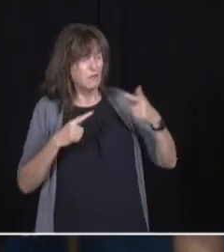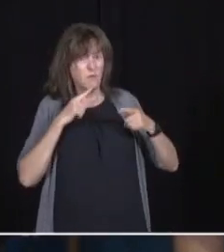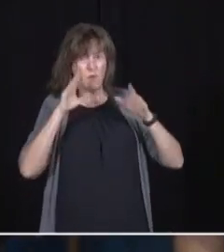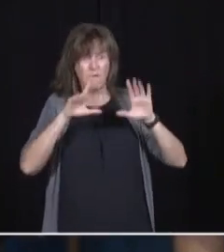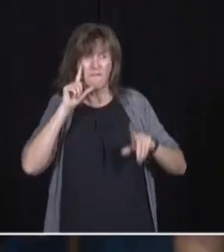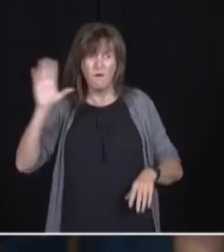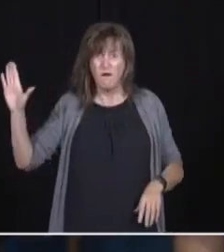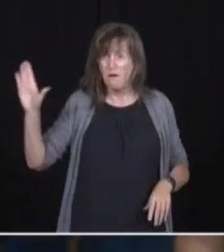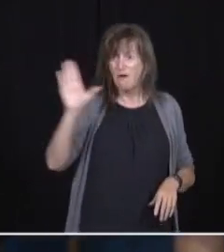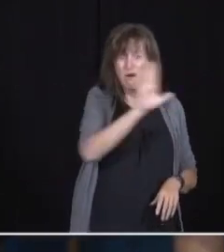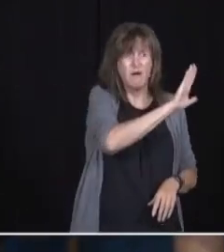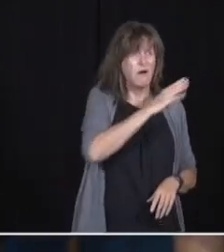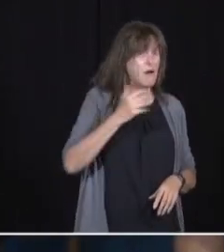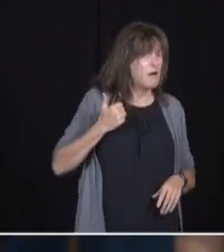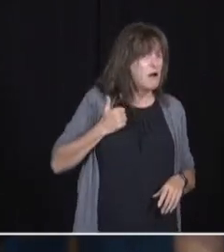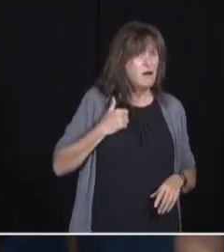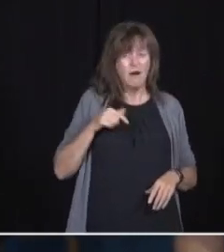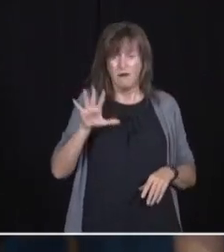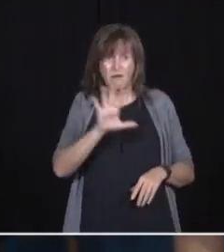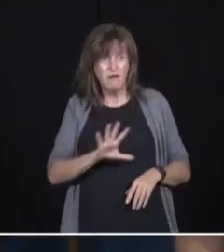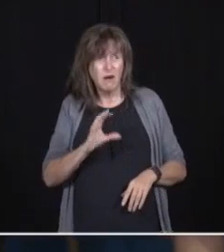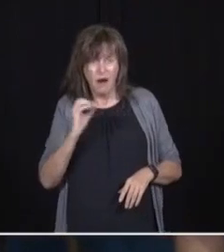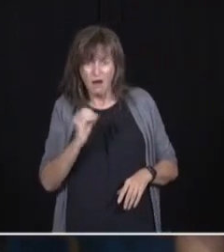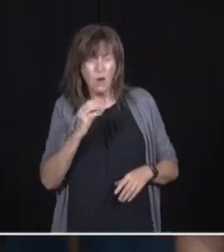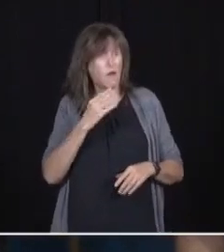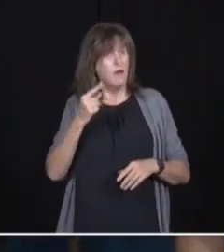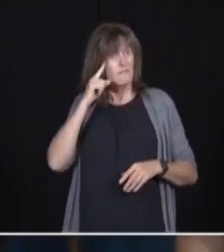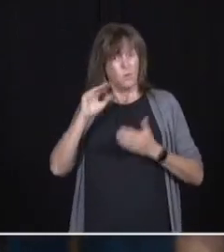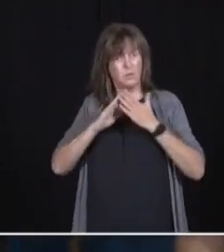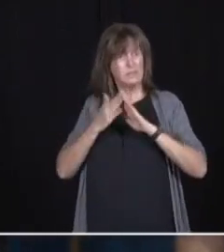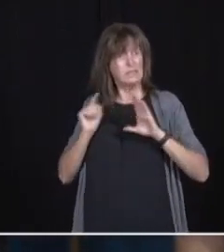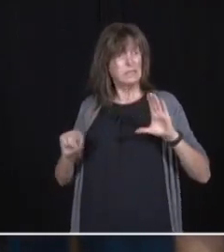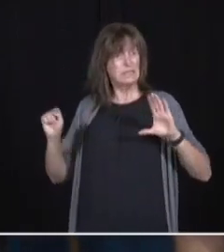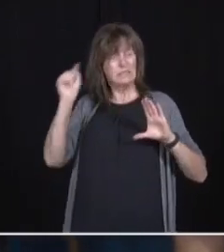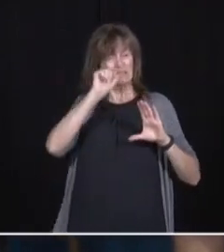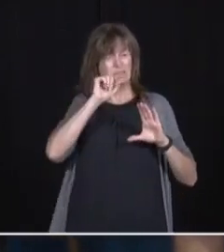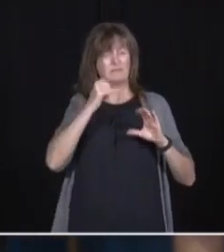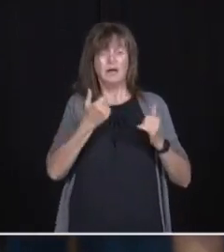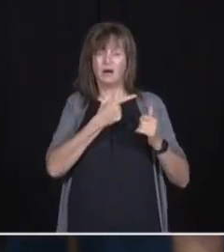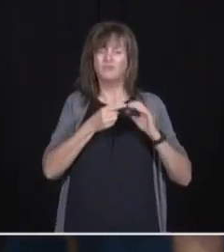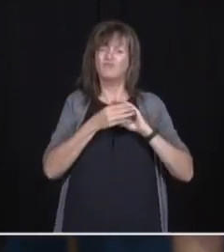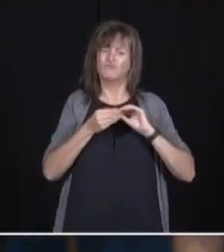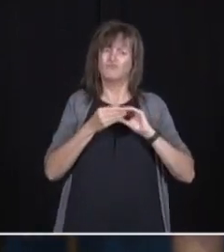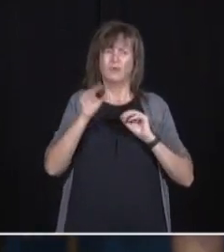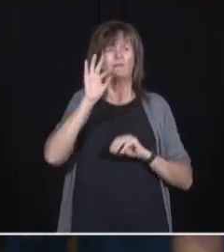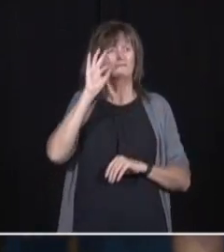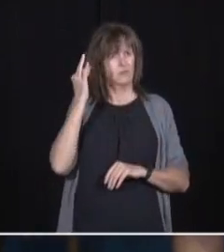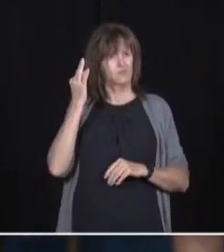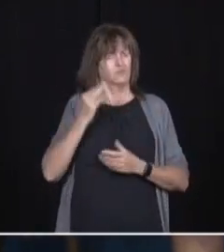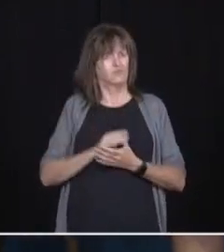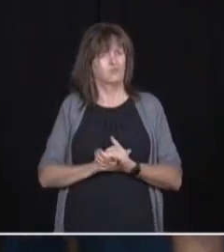I am pleased to be a part of today's historic deal. This is great news for our country, our province and all of Ontario's